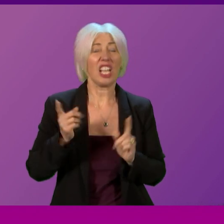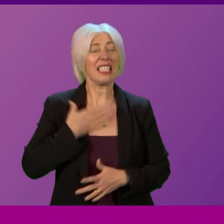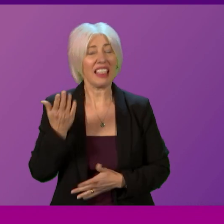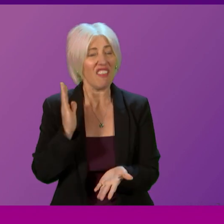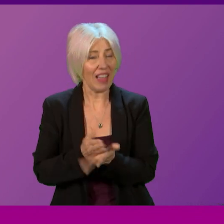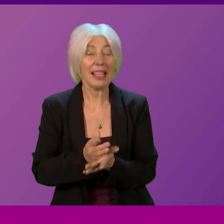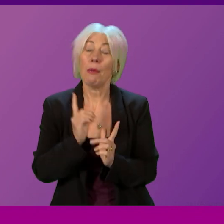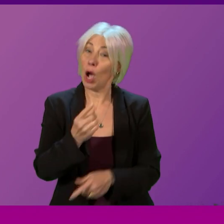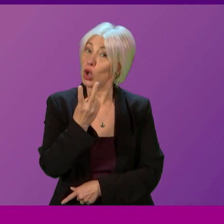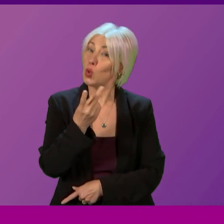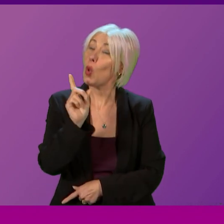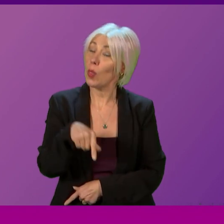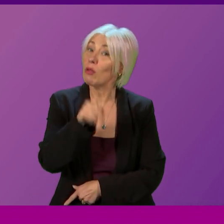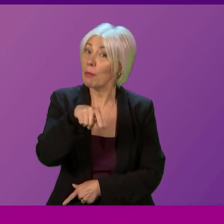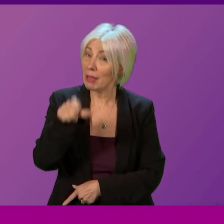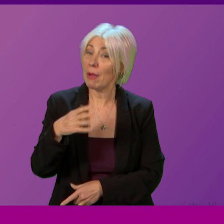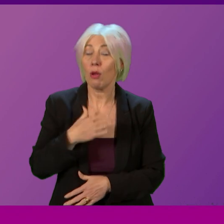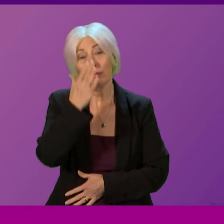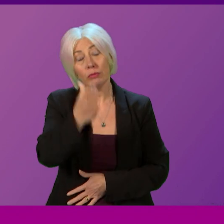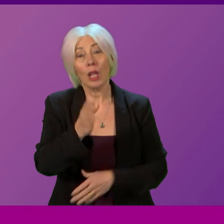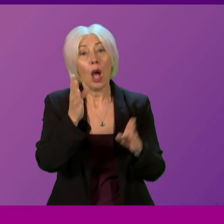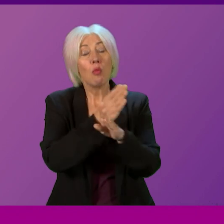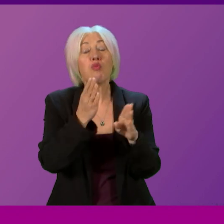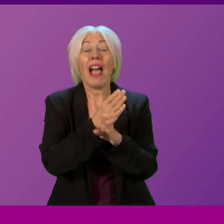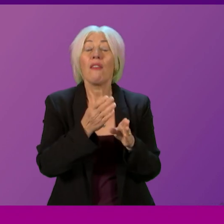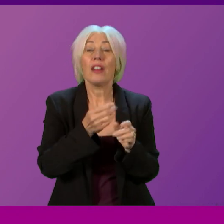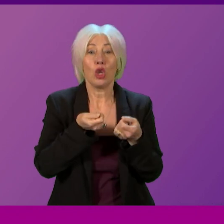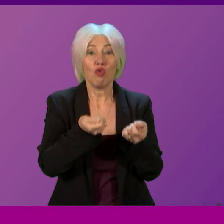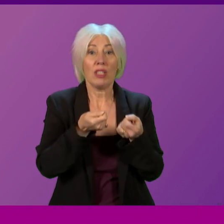Almost 2,000 people have gone private for endoscopies and colonoscopies.